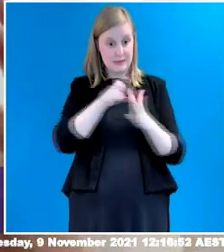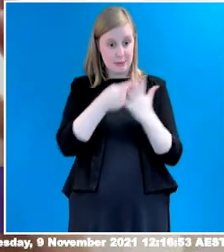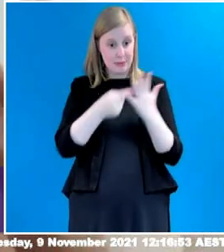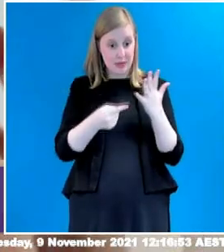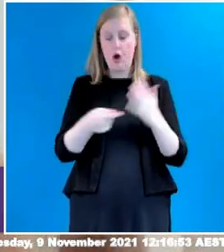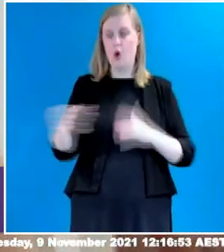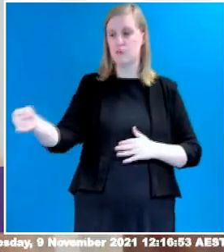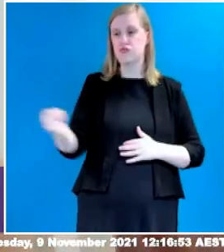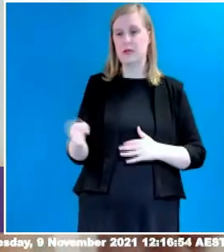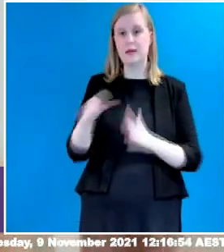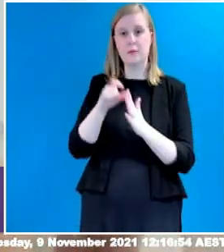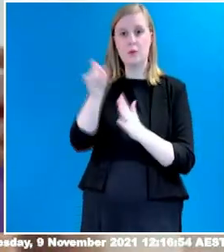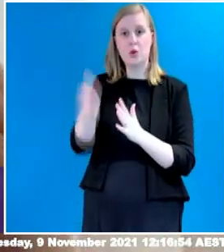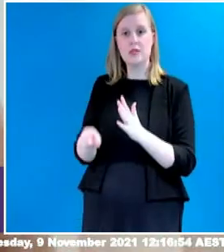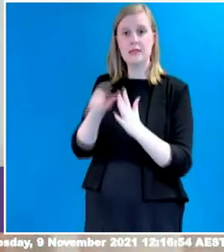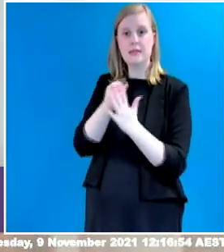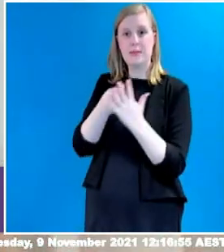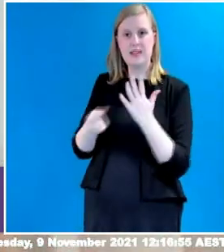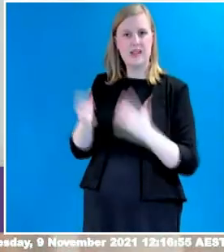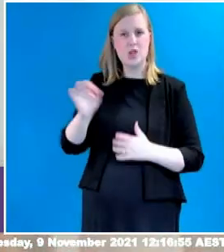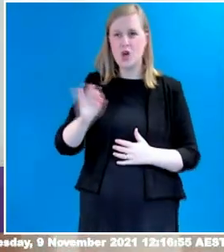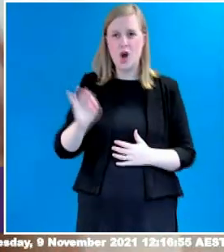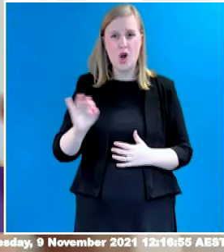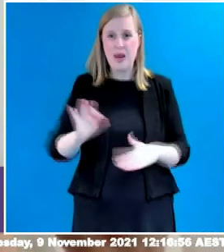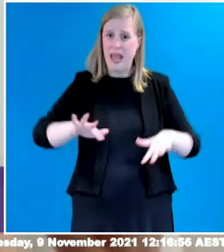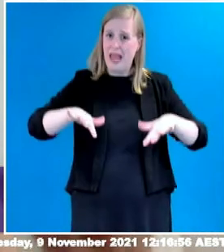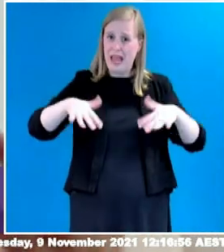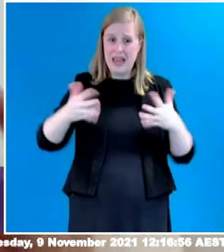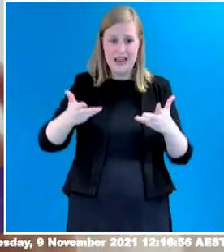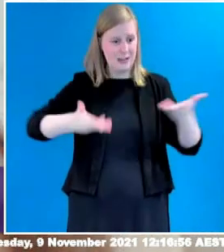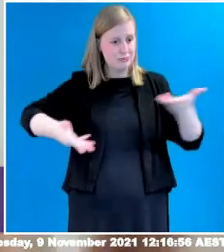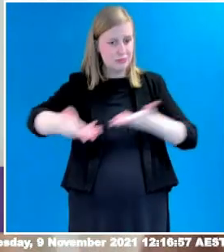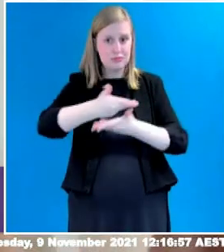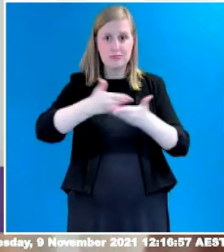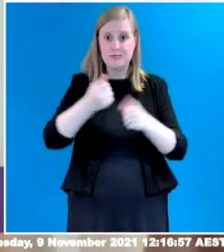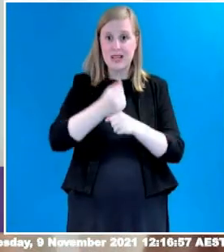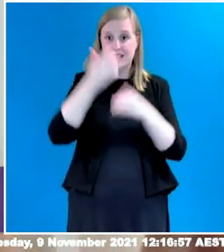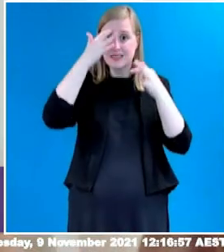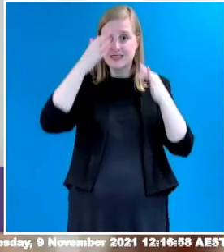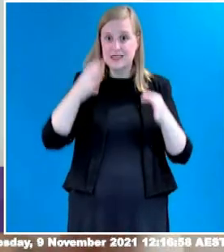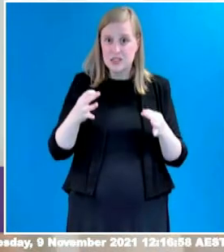that's management teams, whether that's government, whether it's the Cabinet.